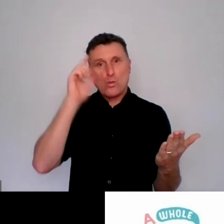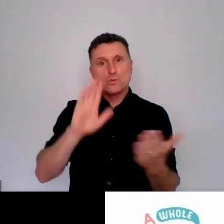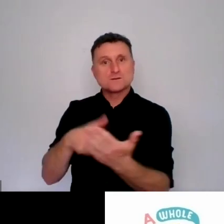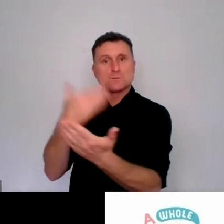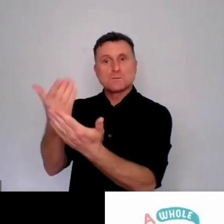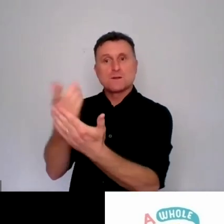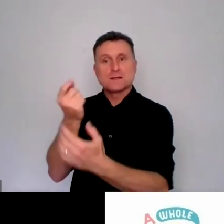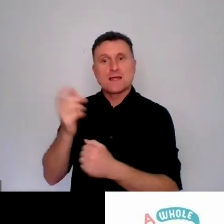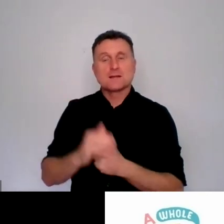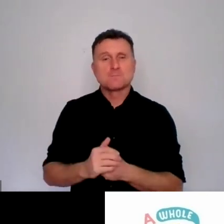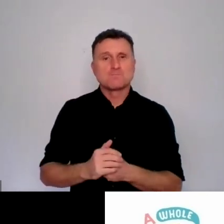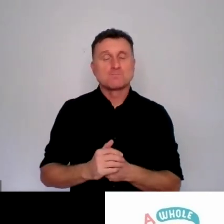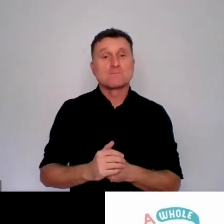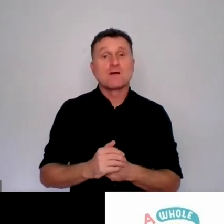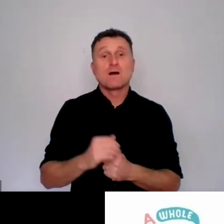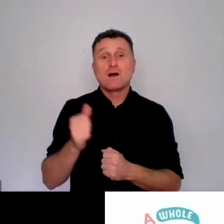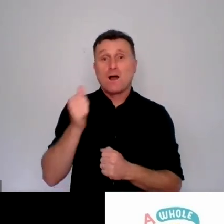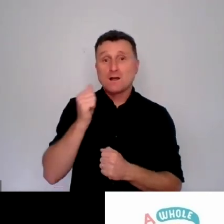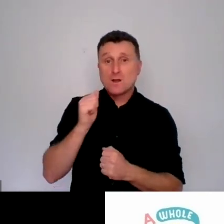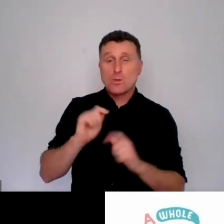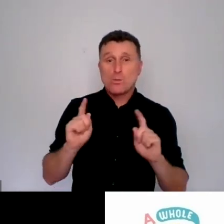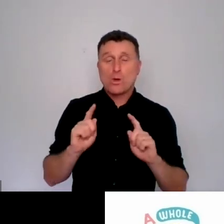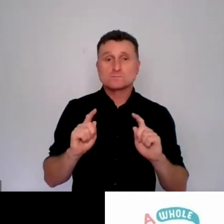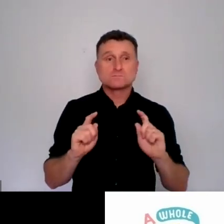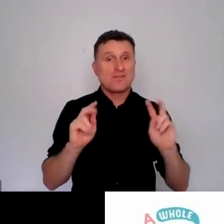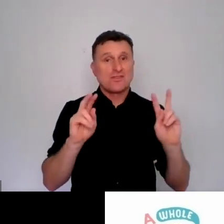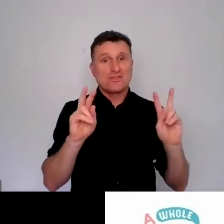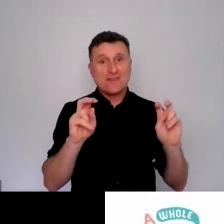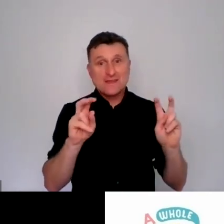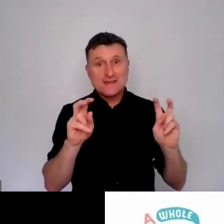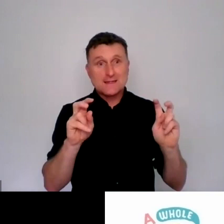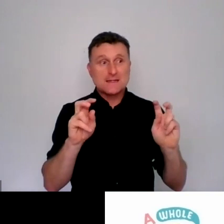that that I’m aware of have certainly signaled some really clear messages